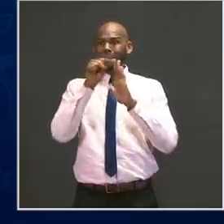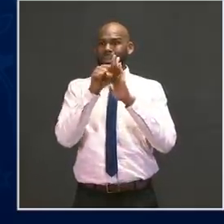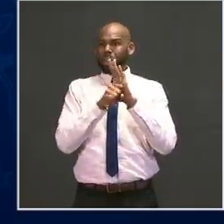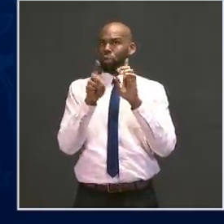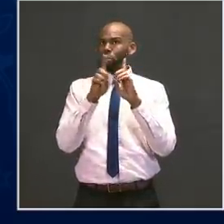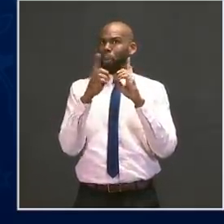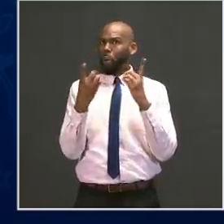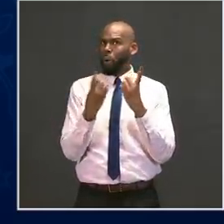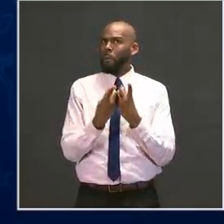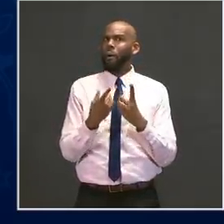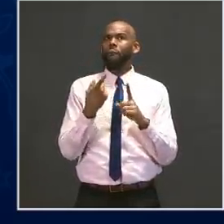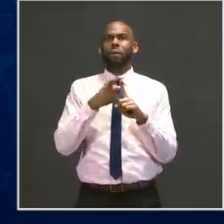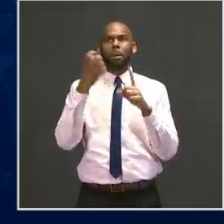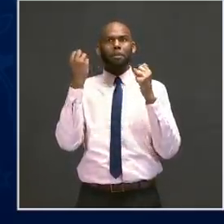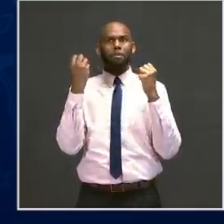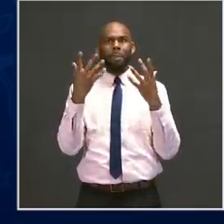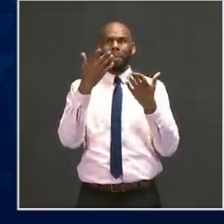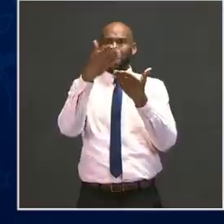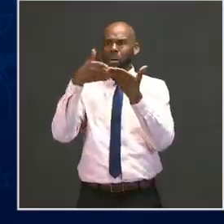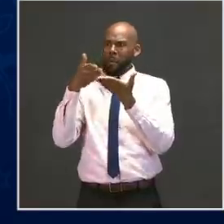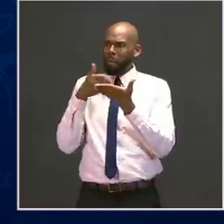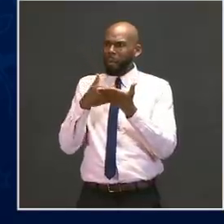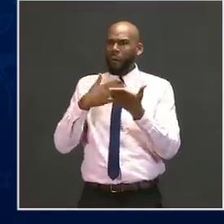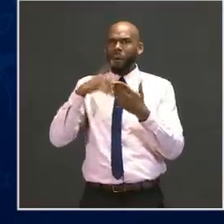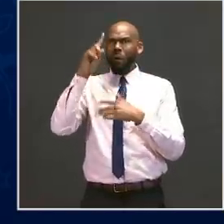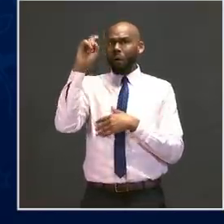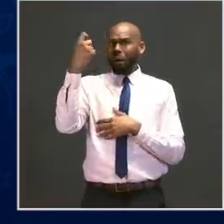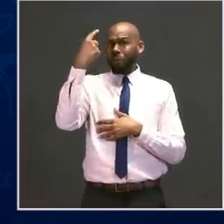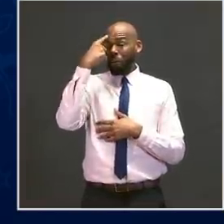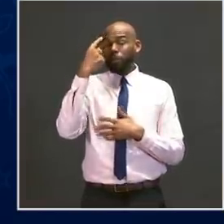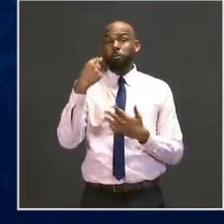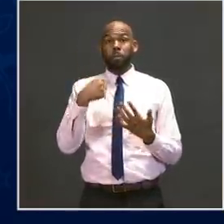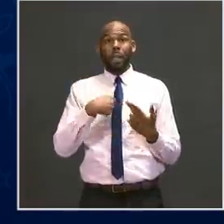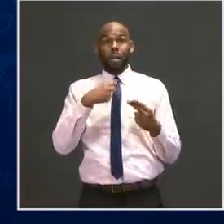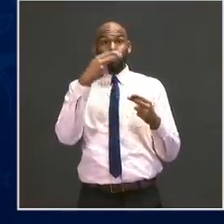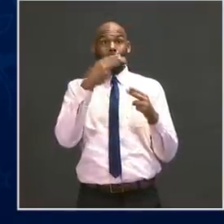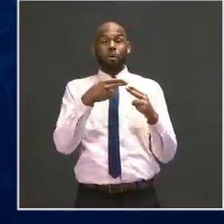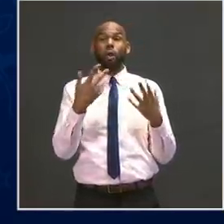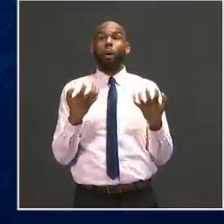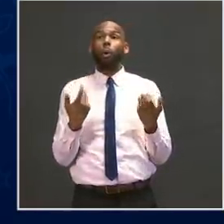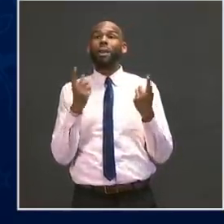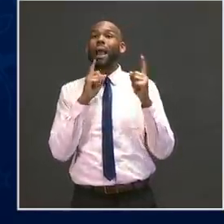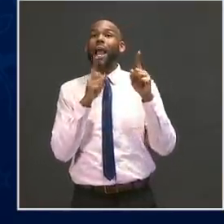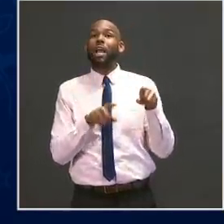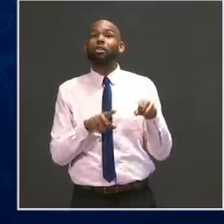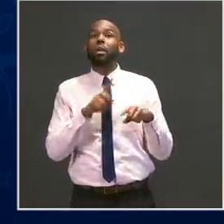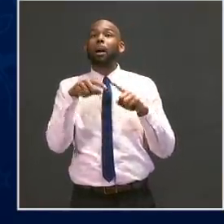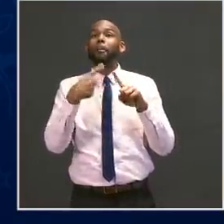from many components of our government, what I was referring to or trying to answer was your question about sanctions,